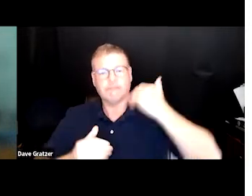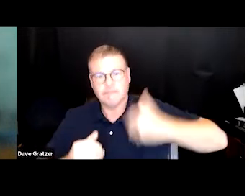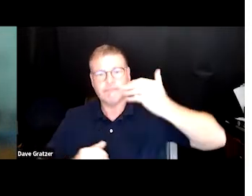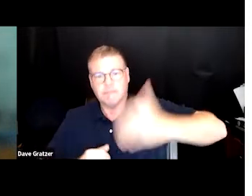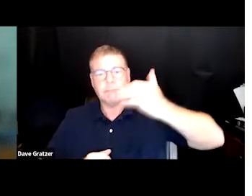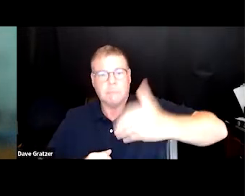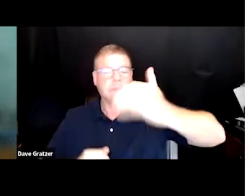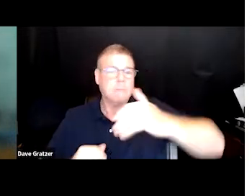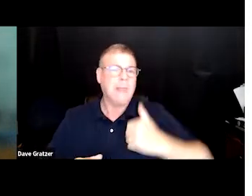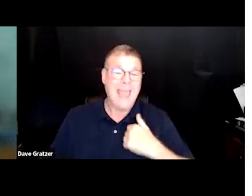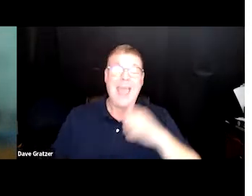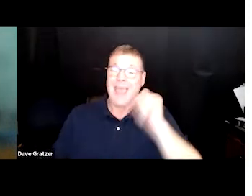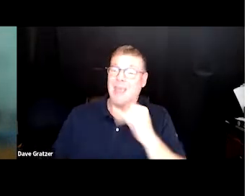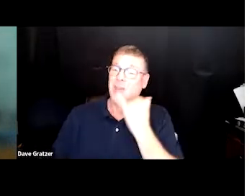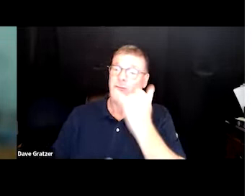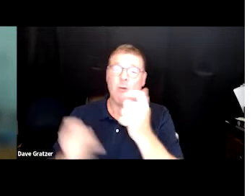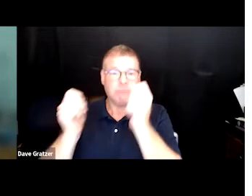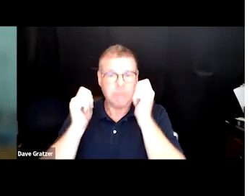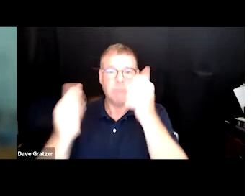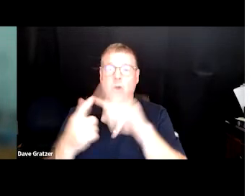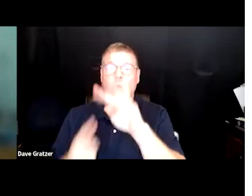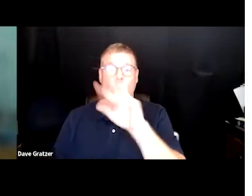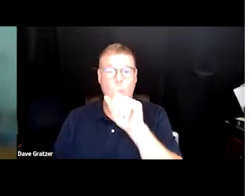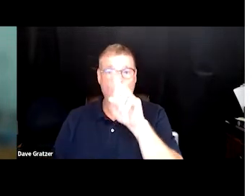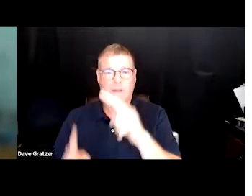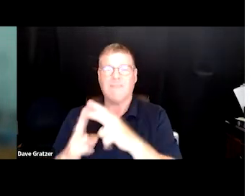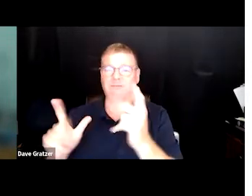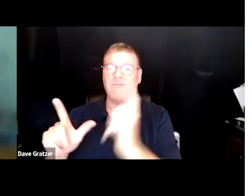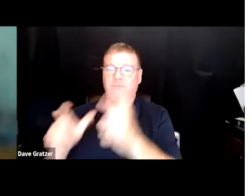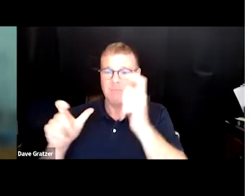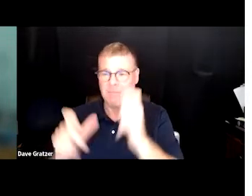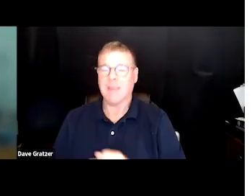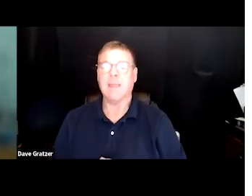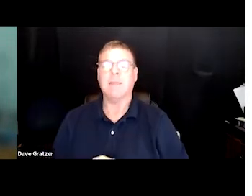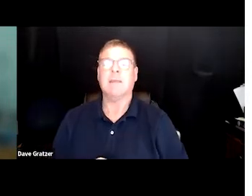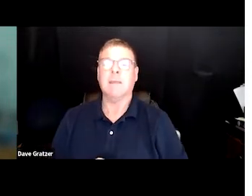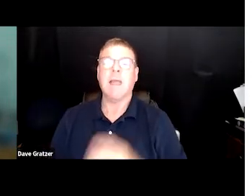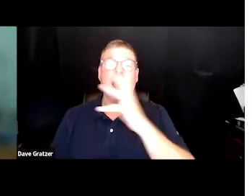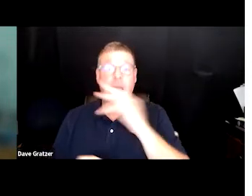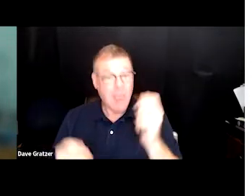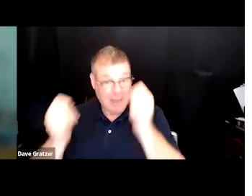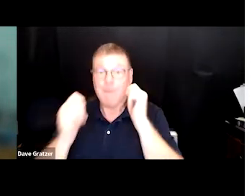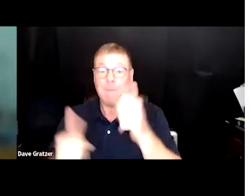I can pick up the phone, make a call to warden very often, we'll get them on the phone immediately and/or send an email